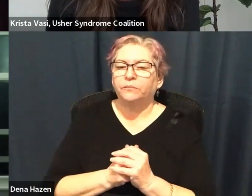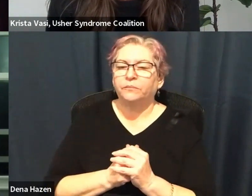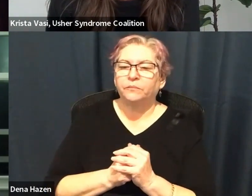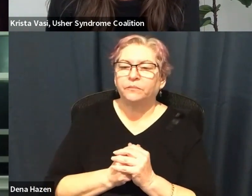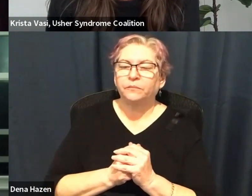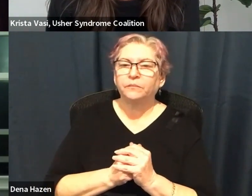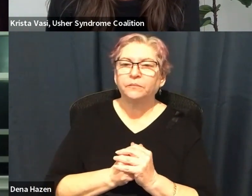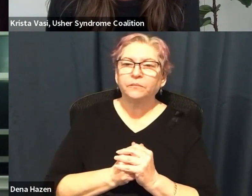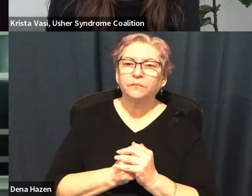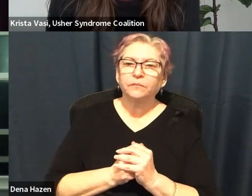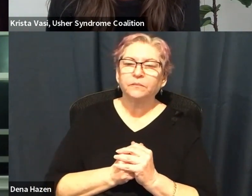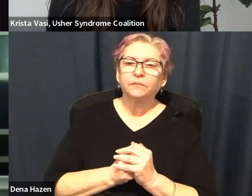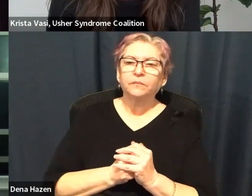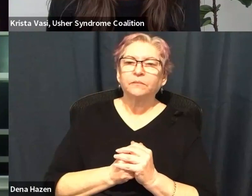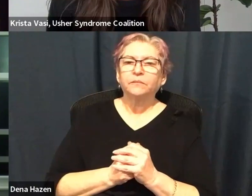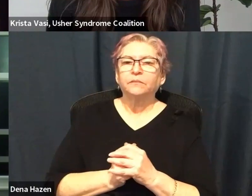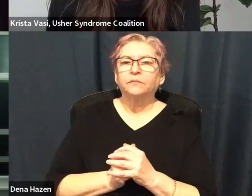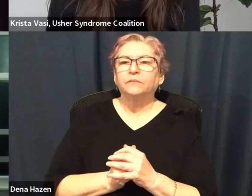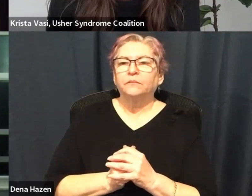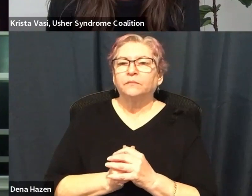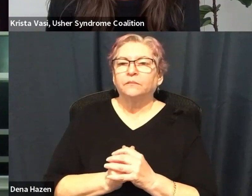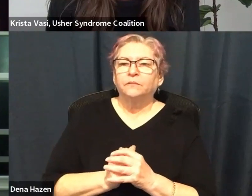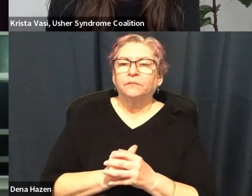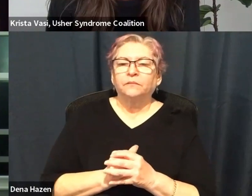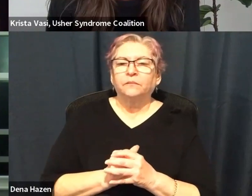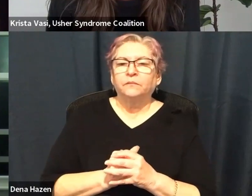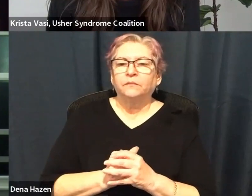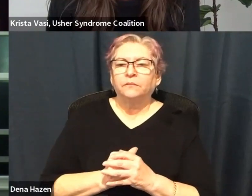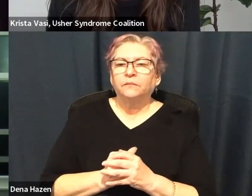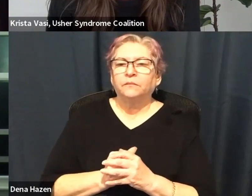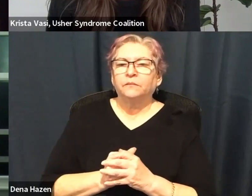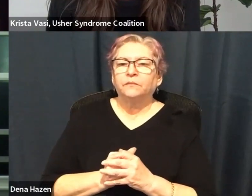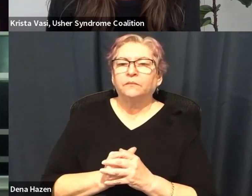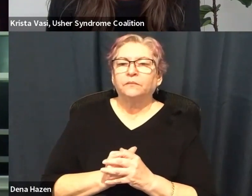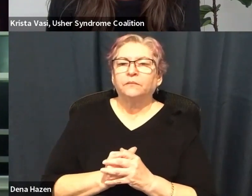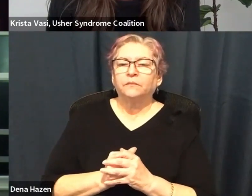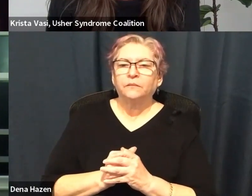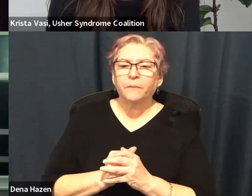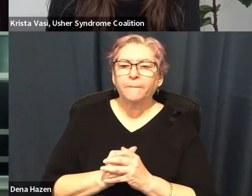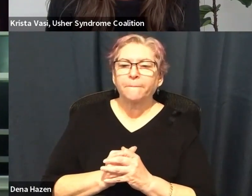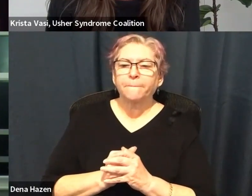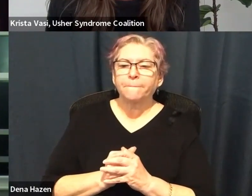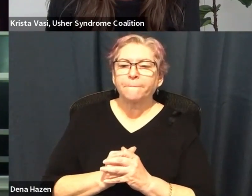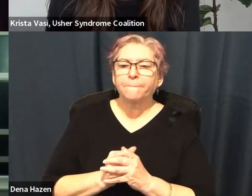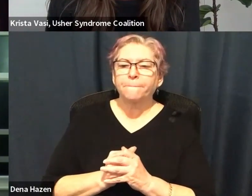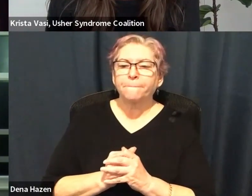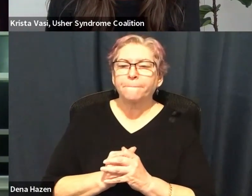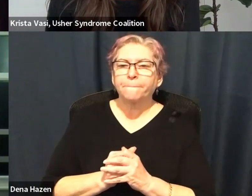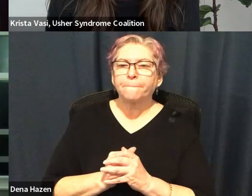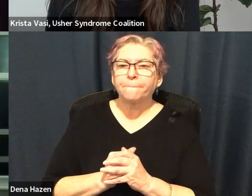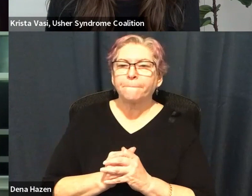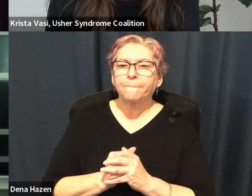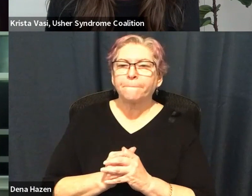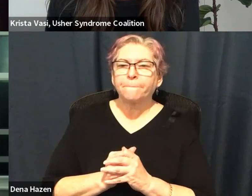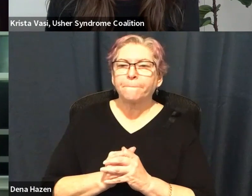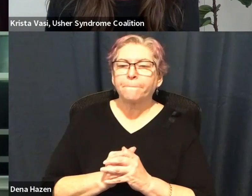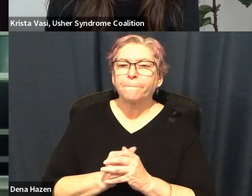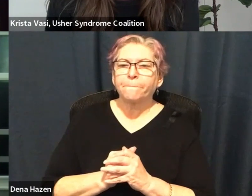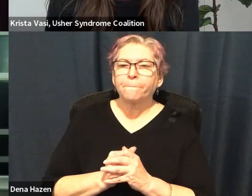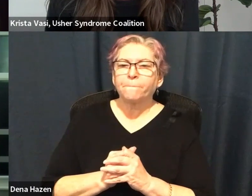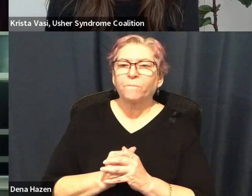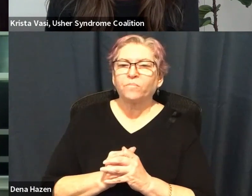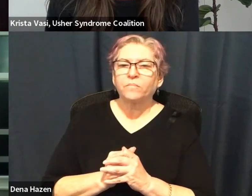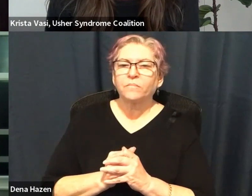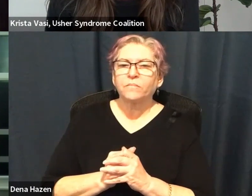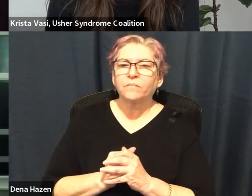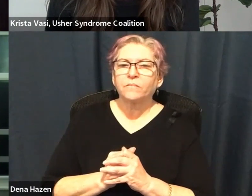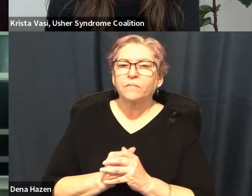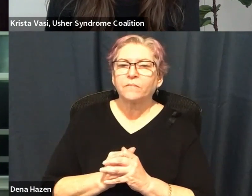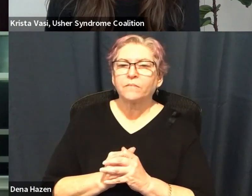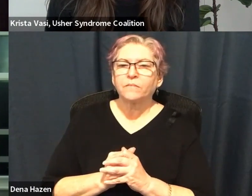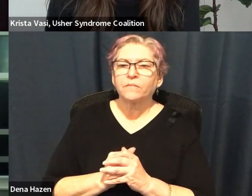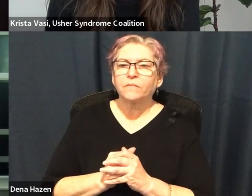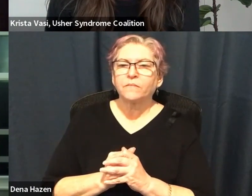Right.